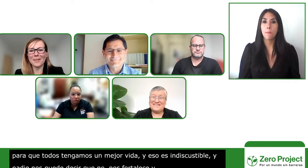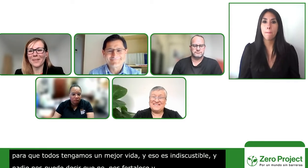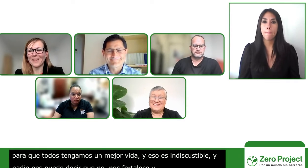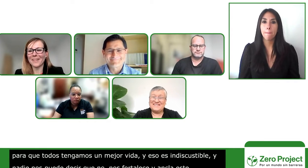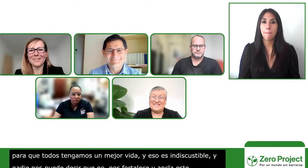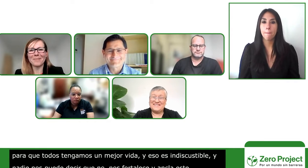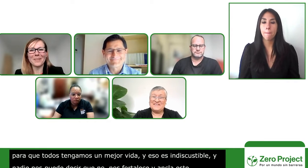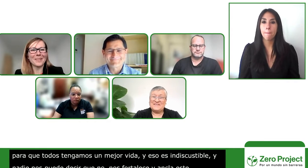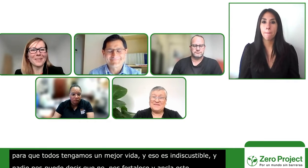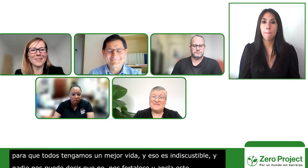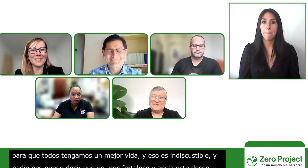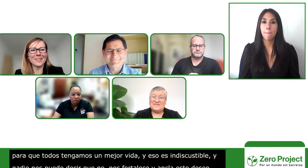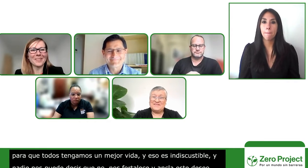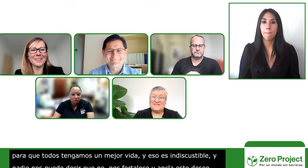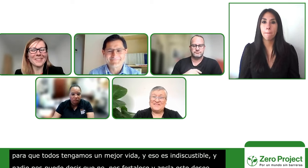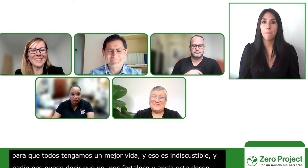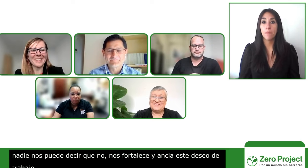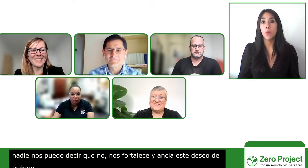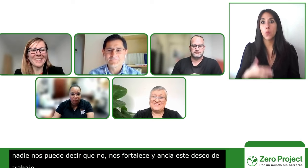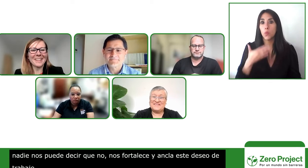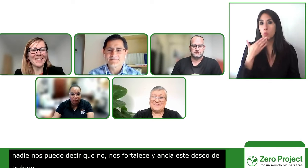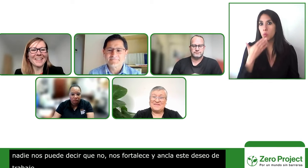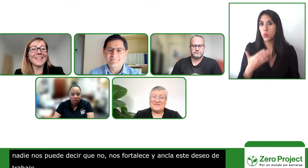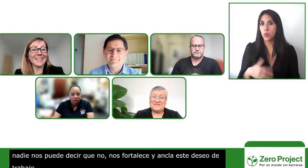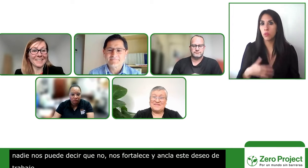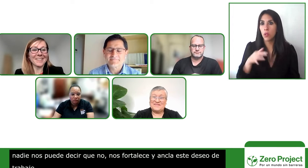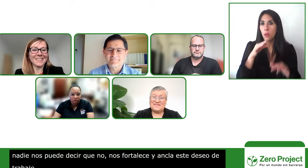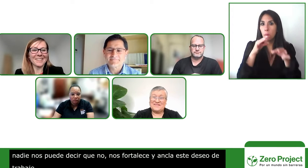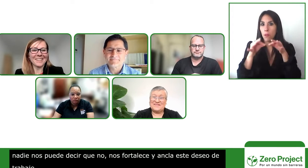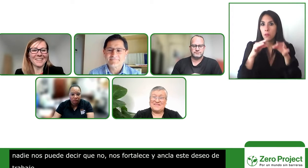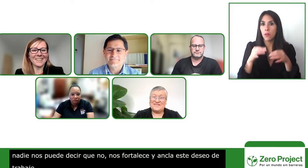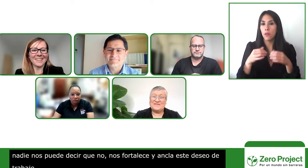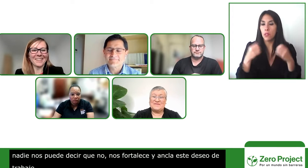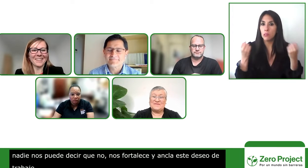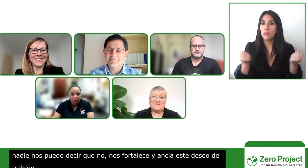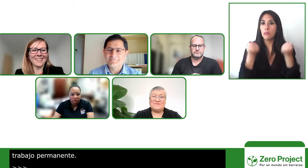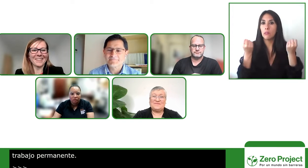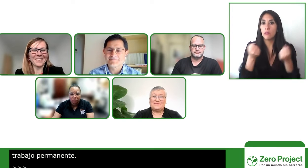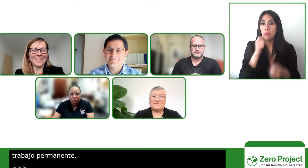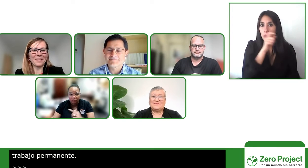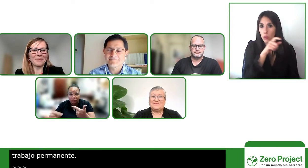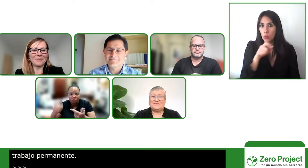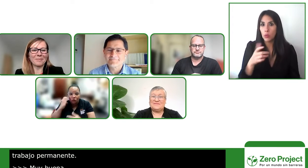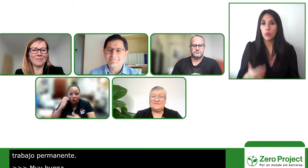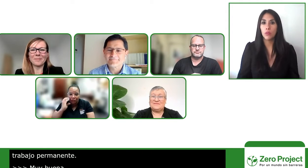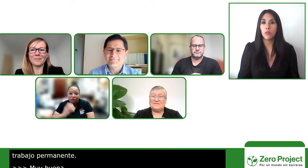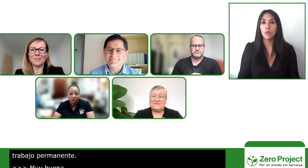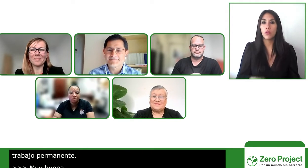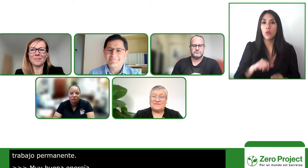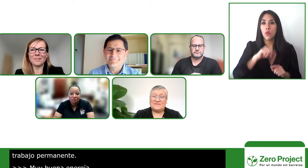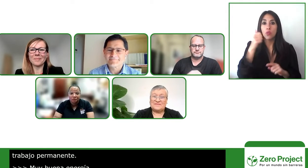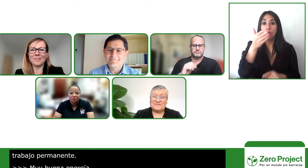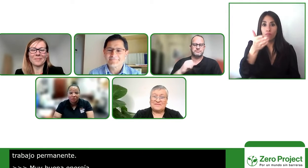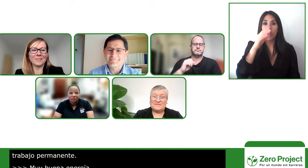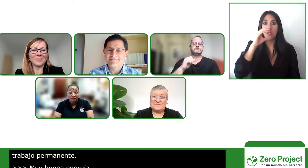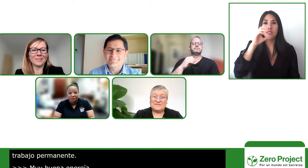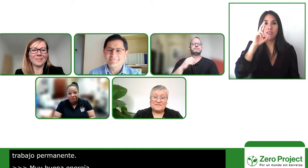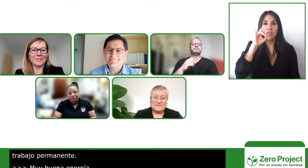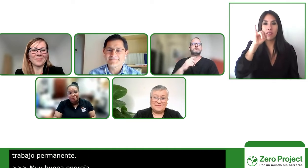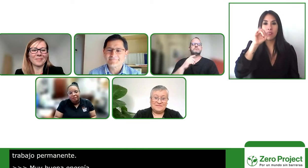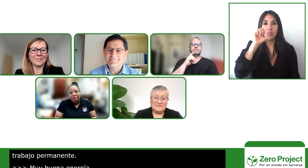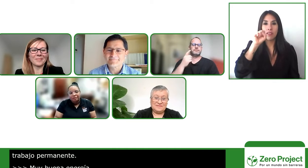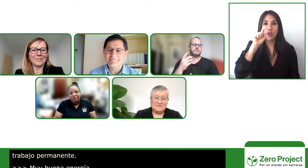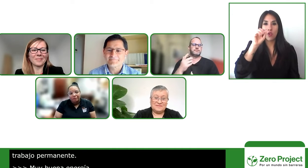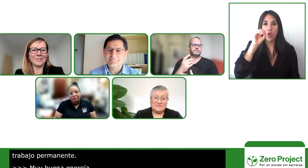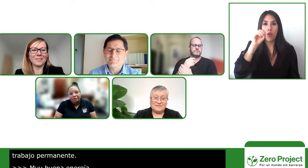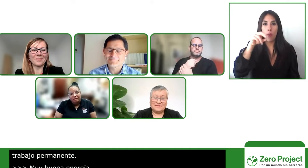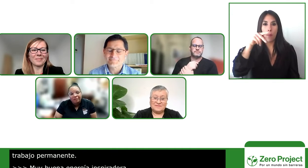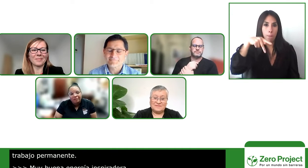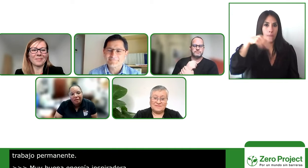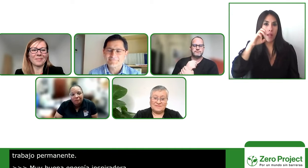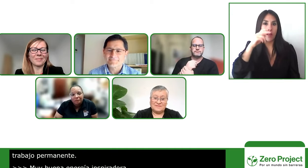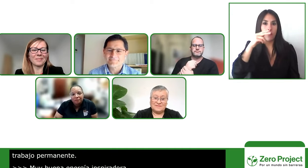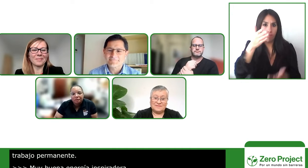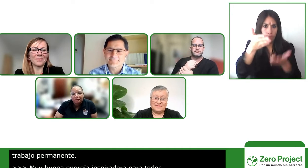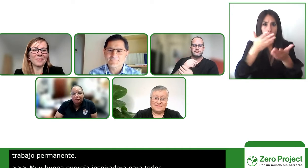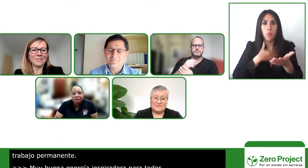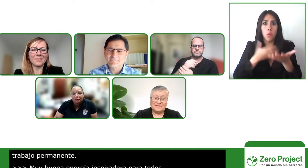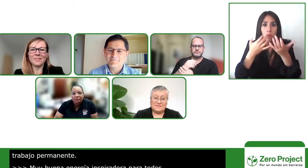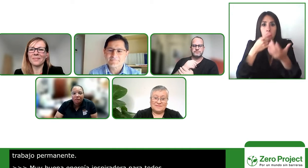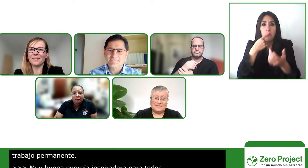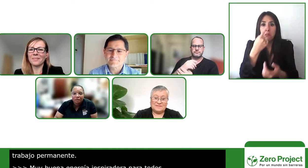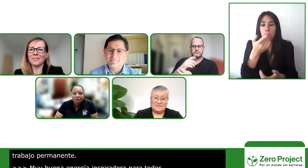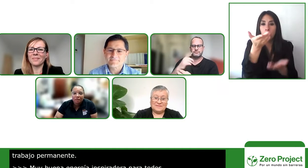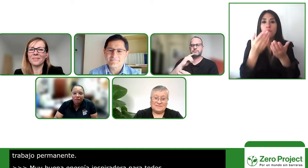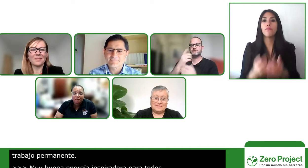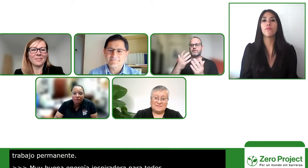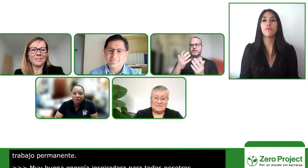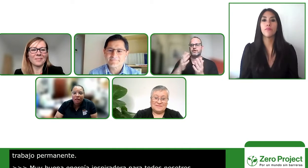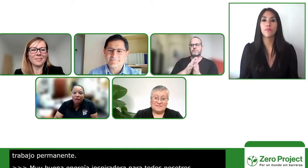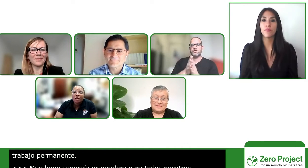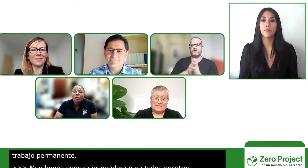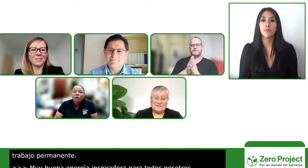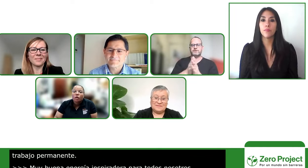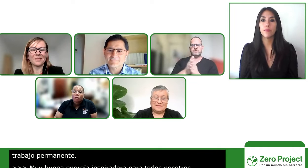very good energy that's an inspiration for all of us chris